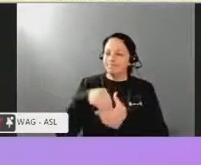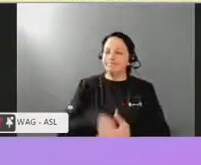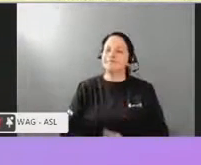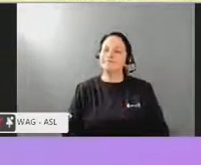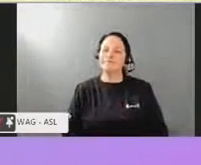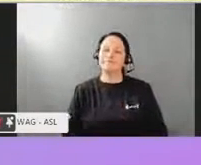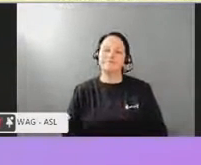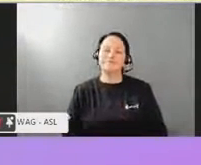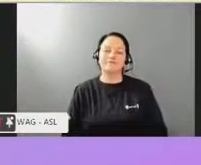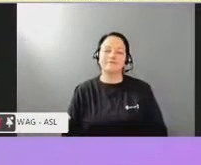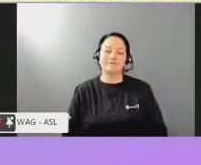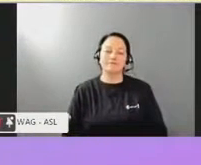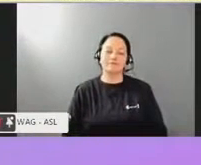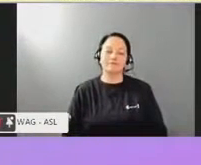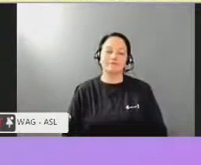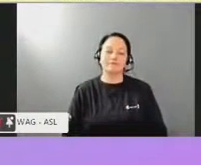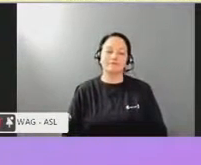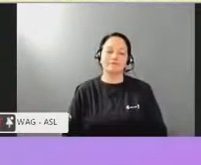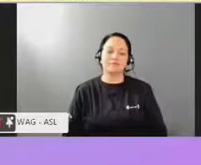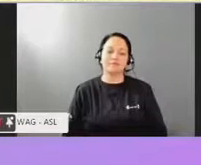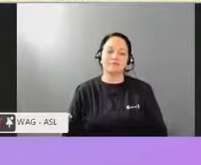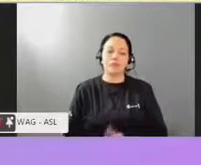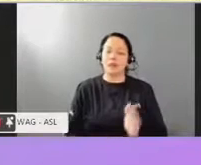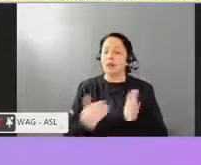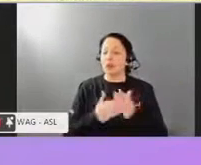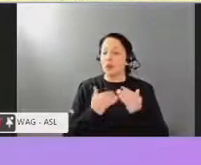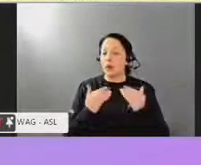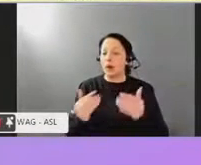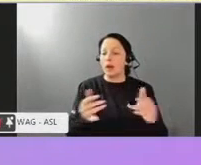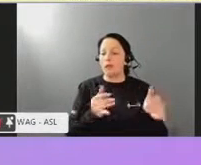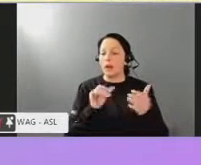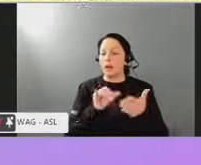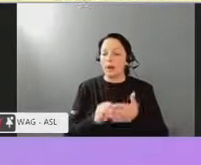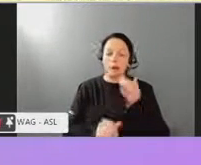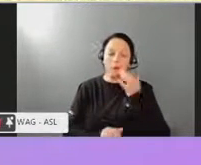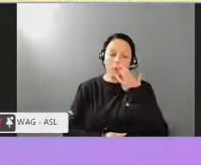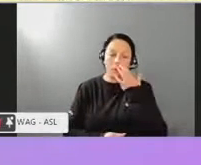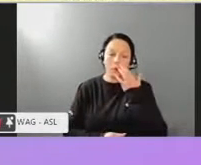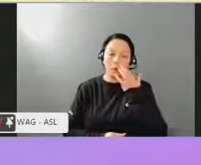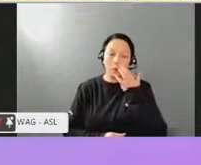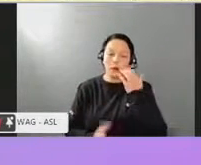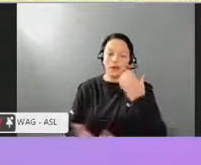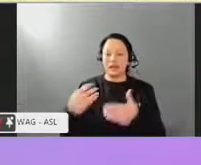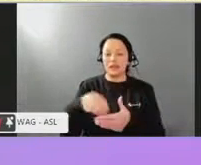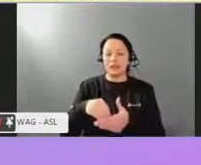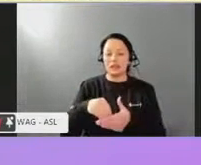they're speaking career when it comes to that particular aspect of inclusion. Again,